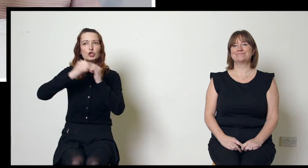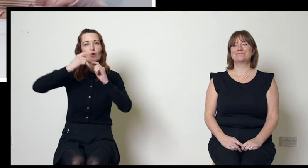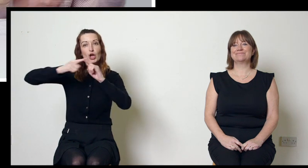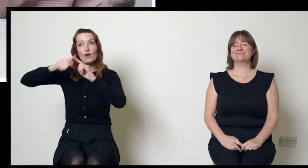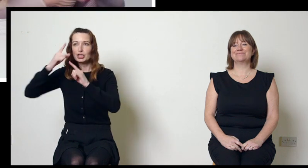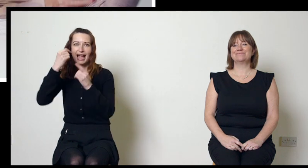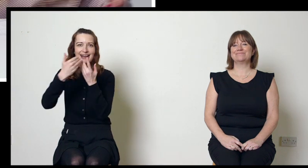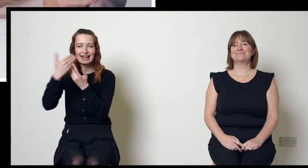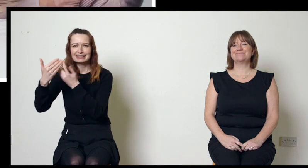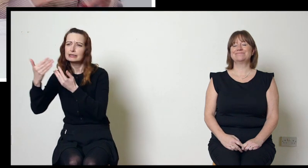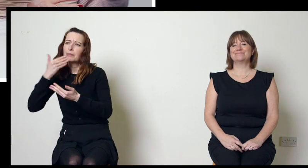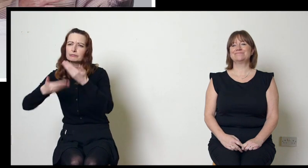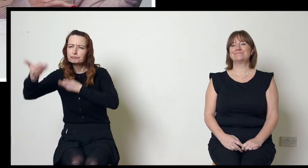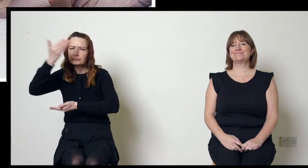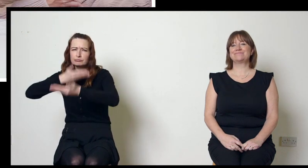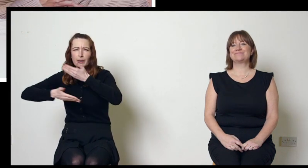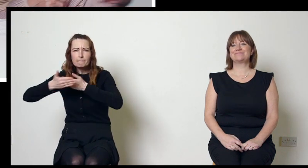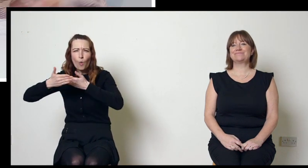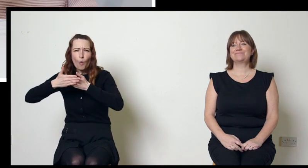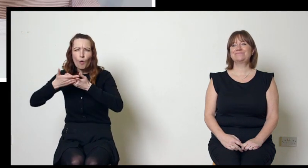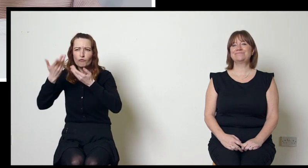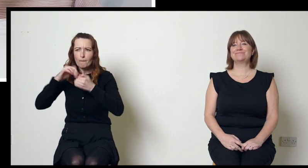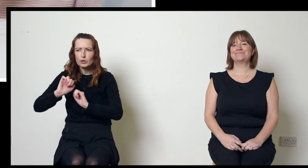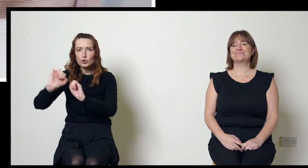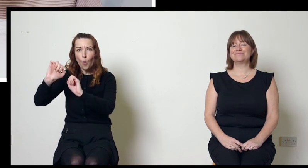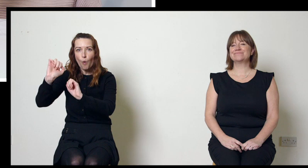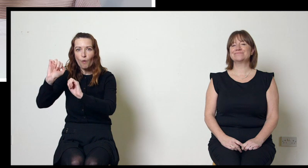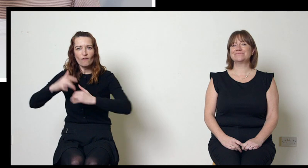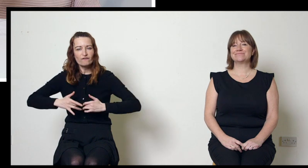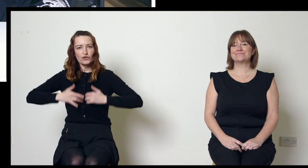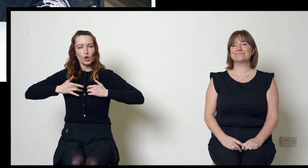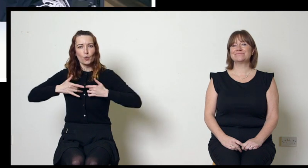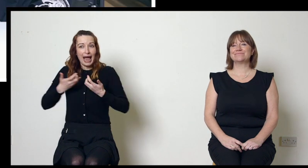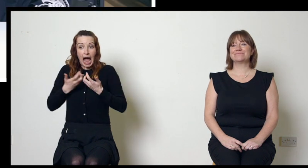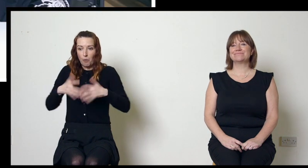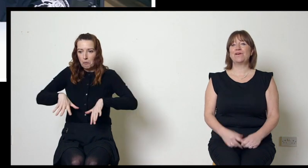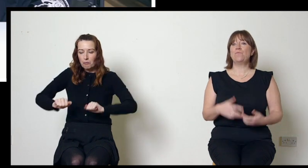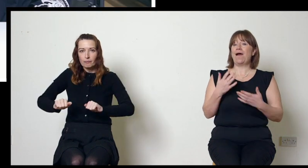Tell me a little bit more about… from your point of view how this came about. Well as Peterborough Presents